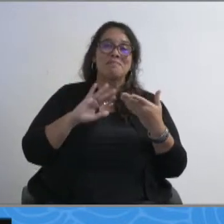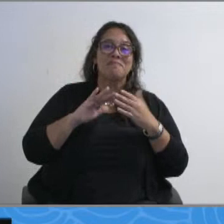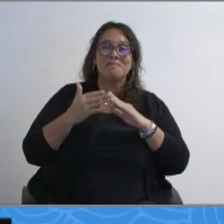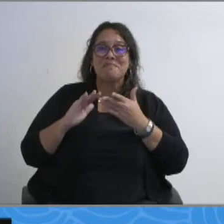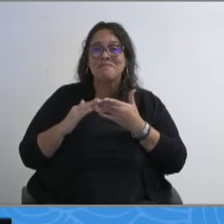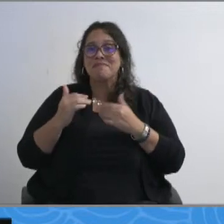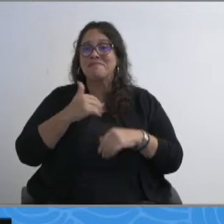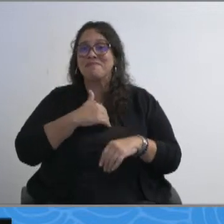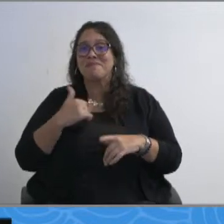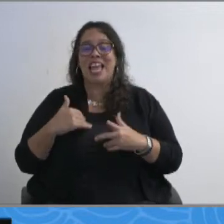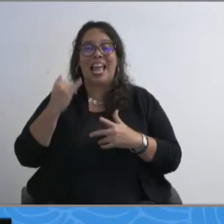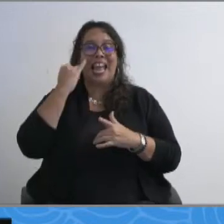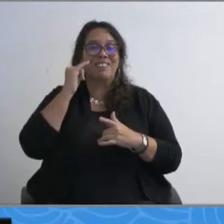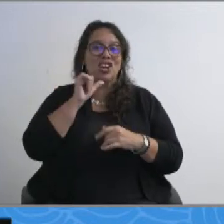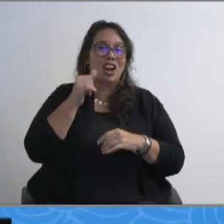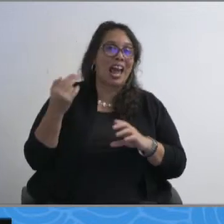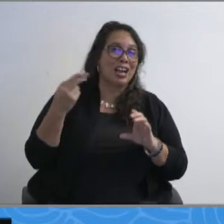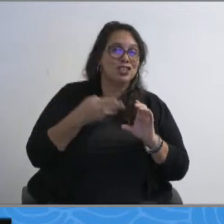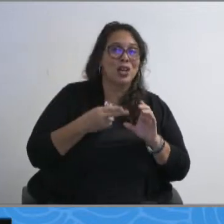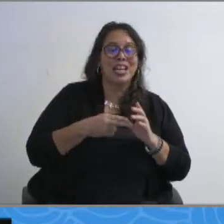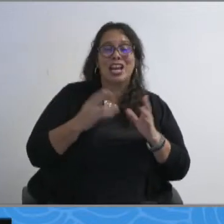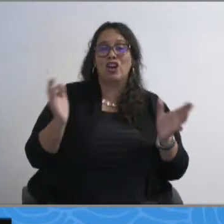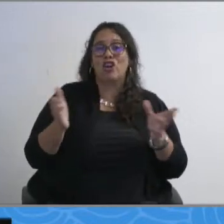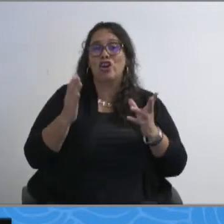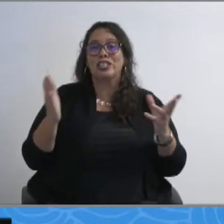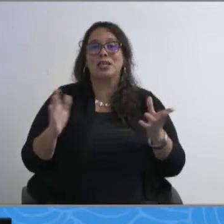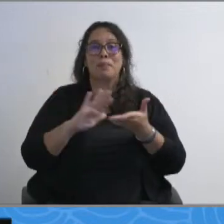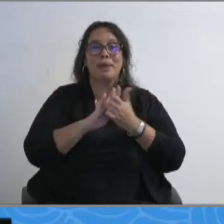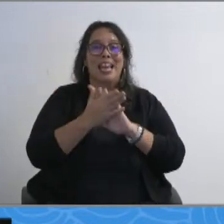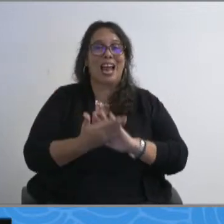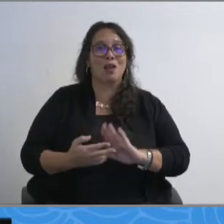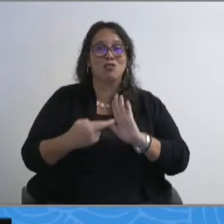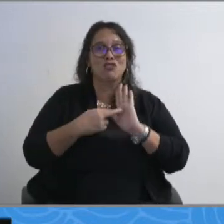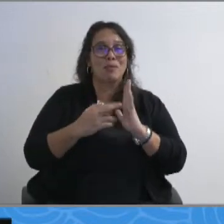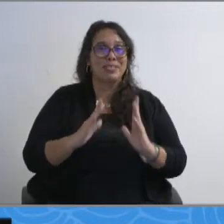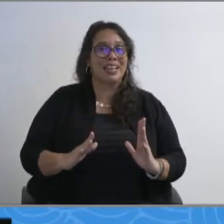Encourage them to become a representative for their school and join us.